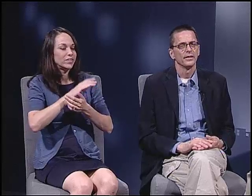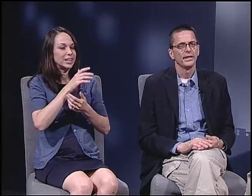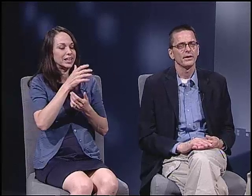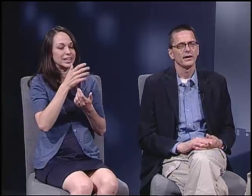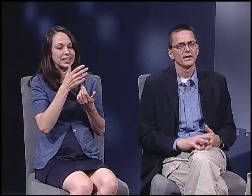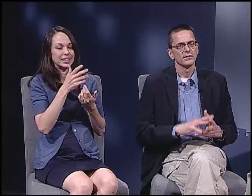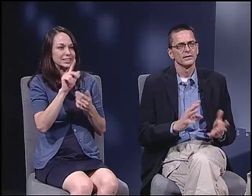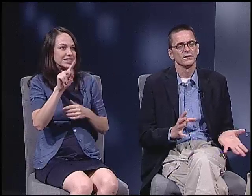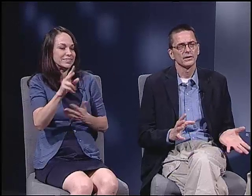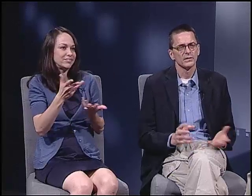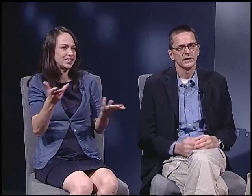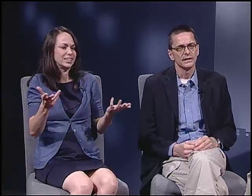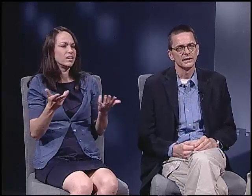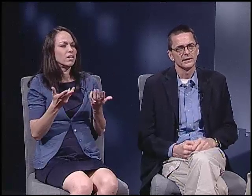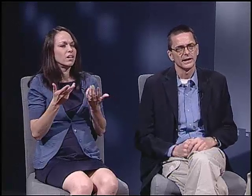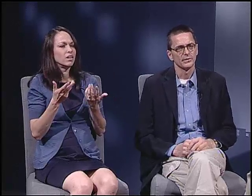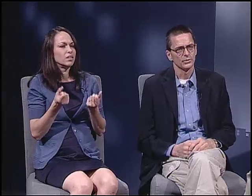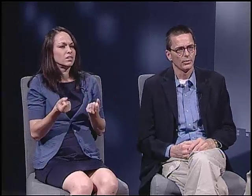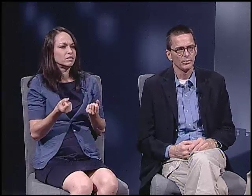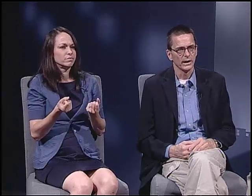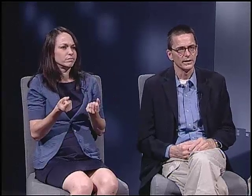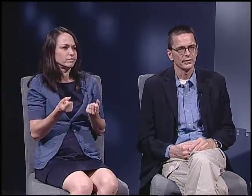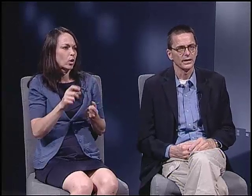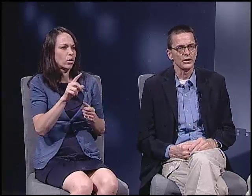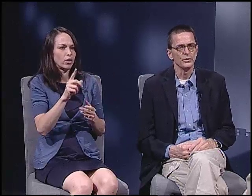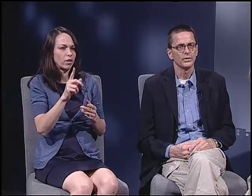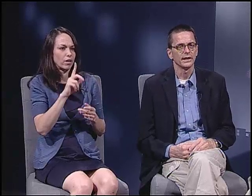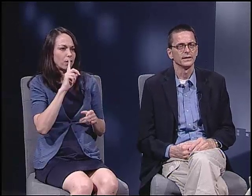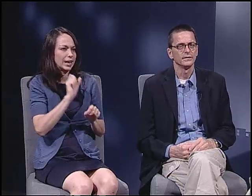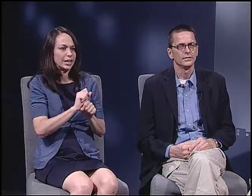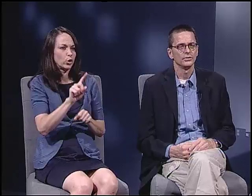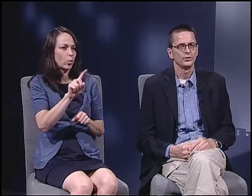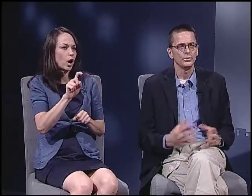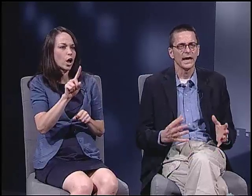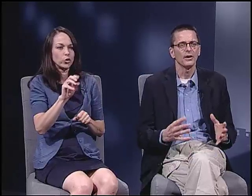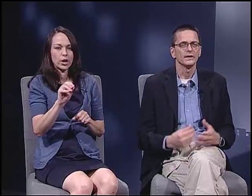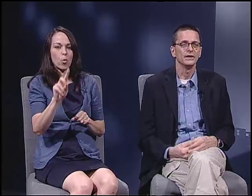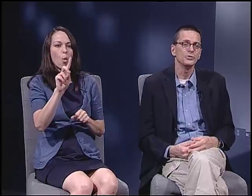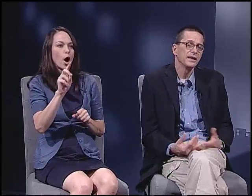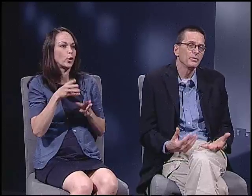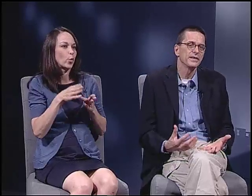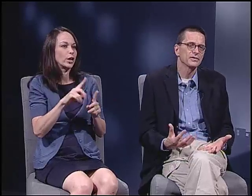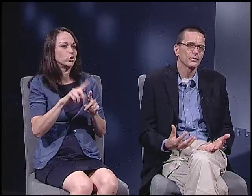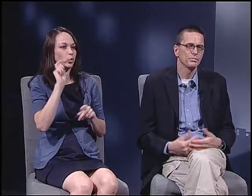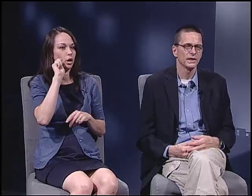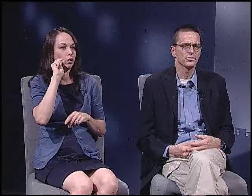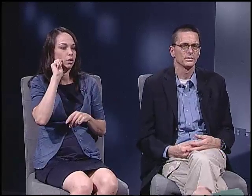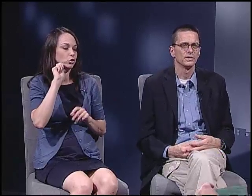There are literally, you know, 101 ways that you can tune out and do it in a way that's sort of pleasurable.